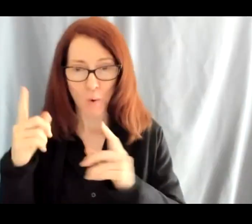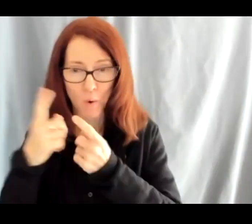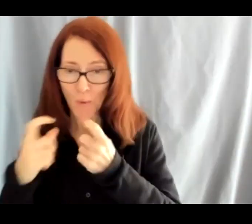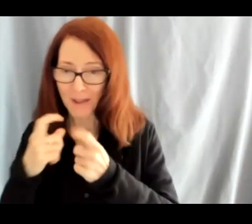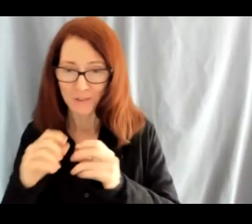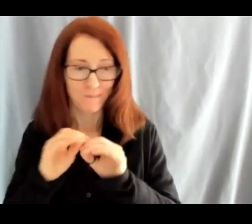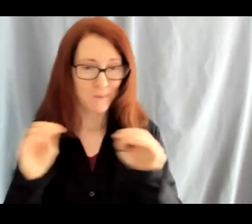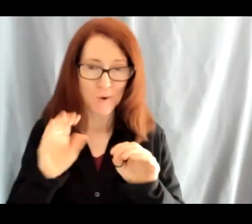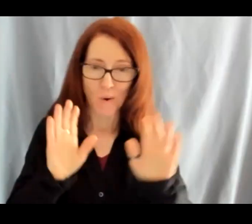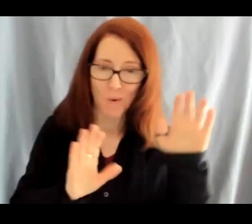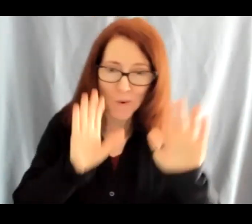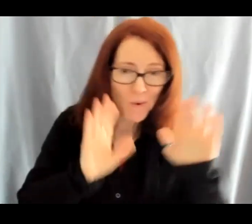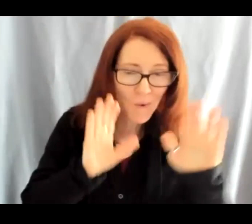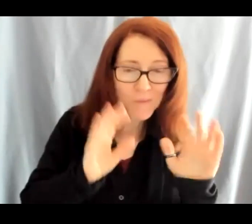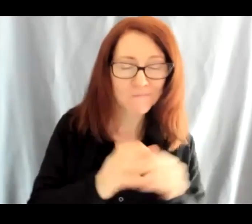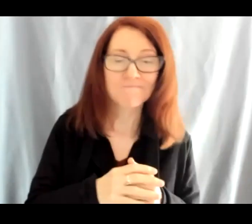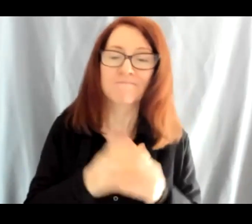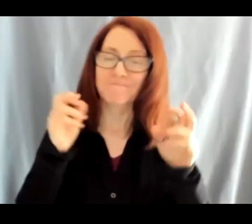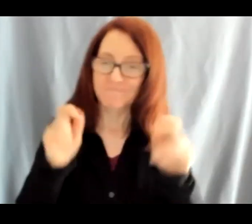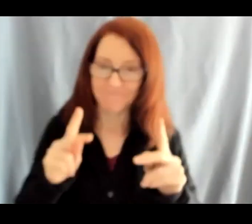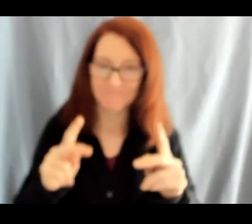I will give you half an hour of your day back